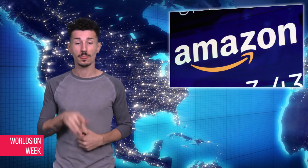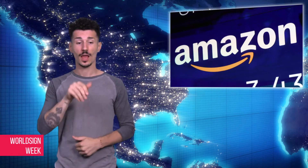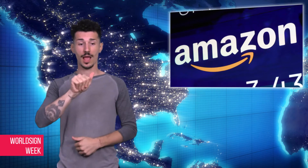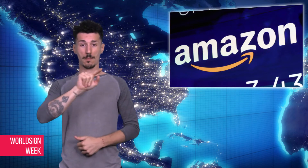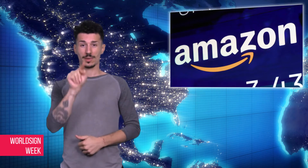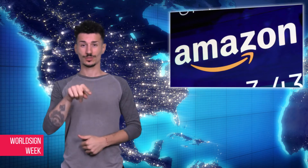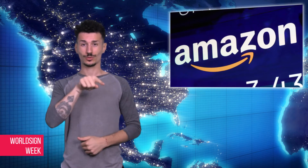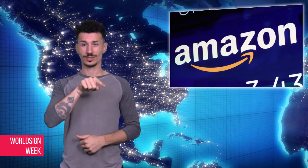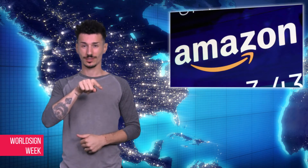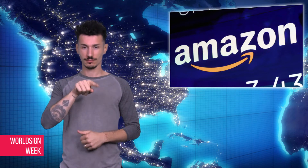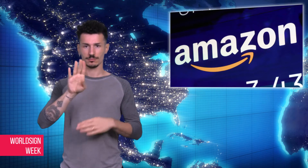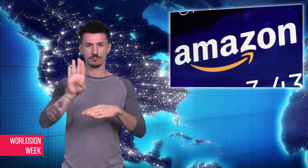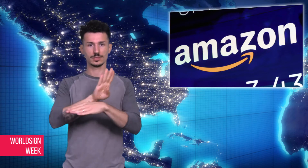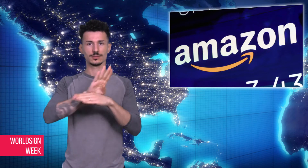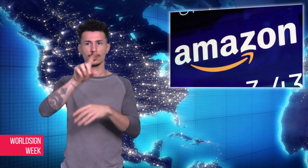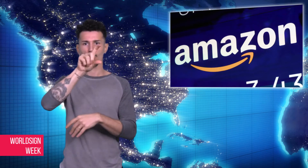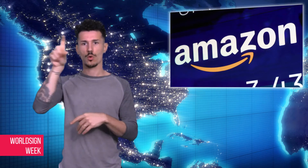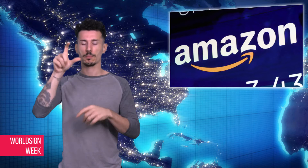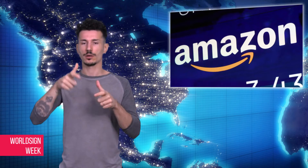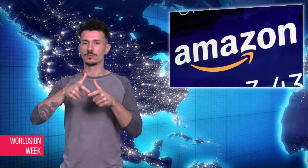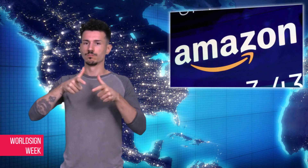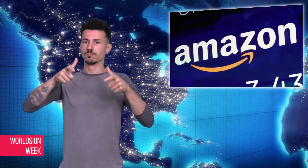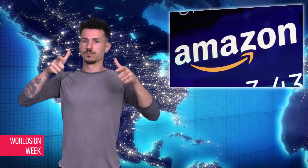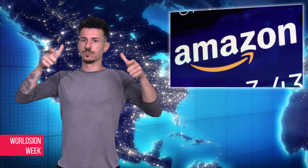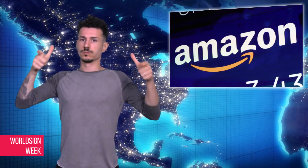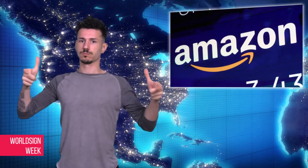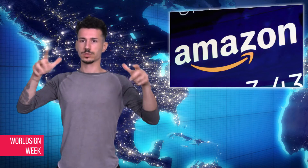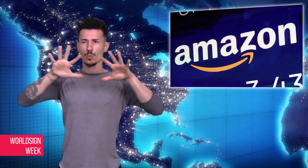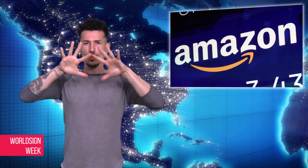is being criticized for its growing